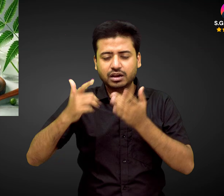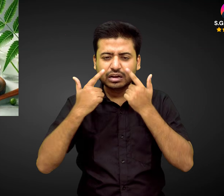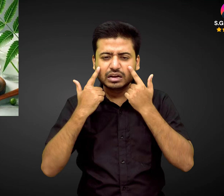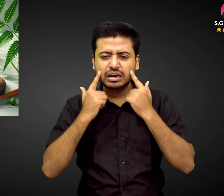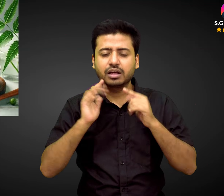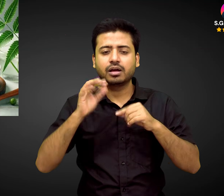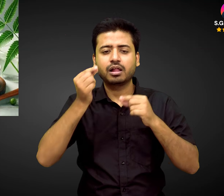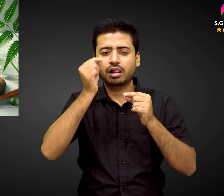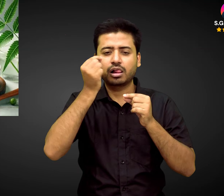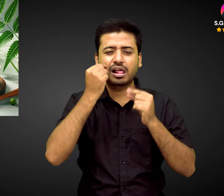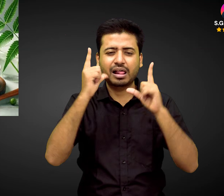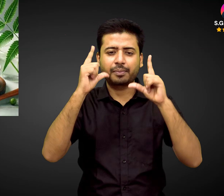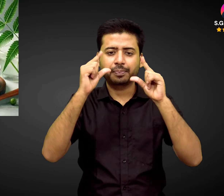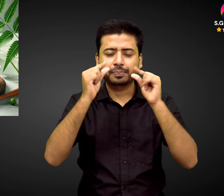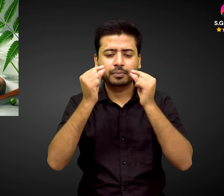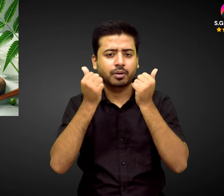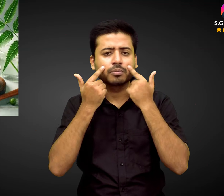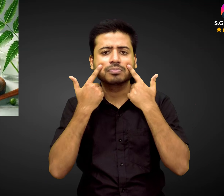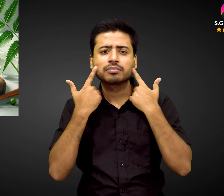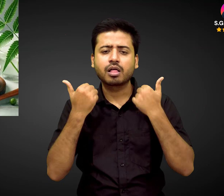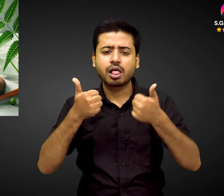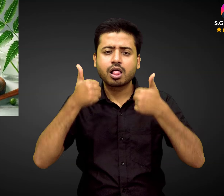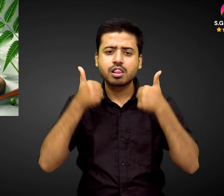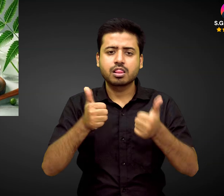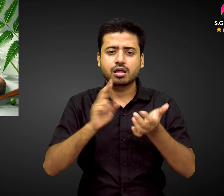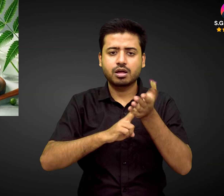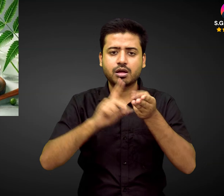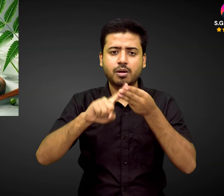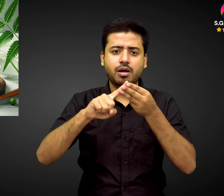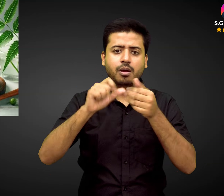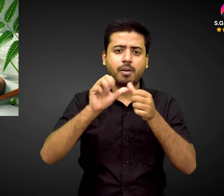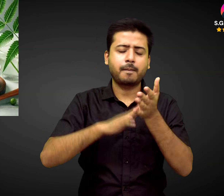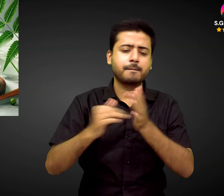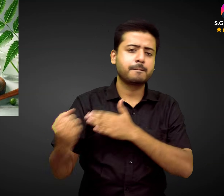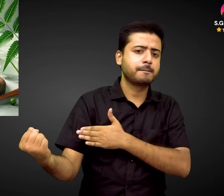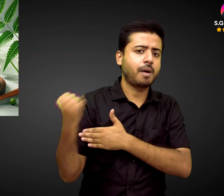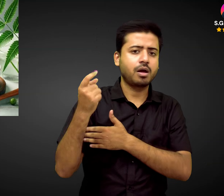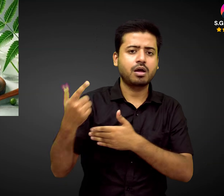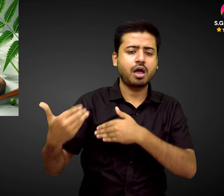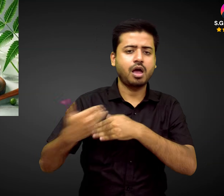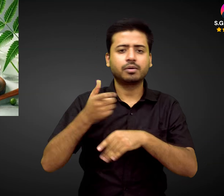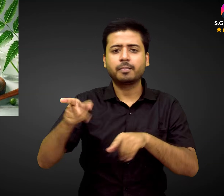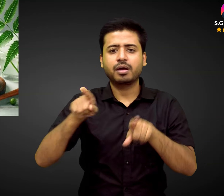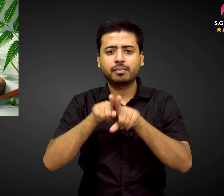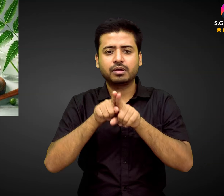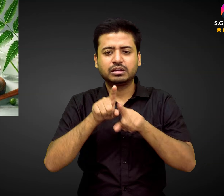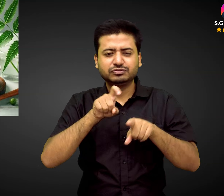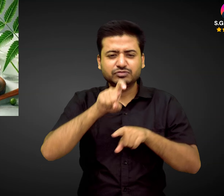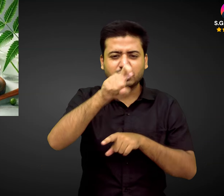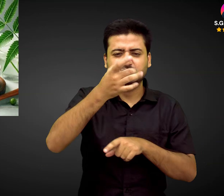Mastering the preparation method. Preparation is just as vital as the ingredients themselves. The